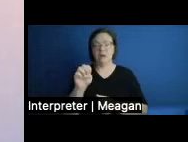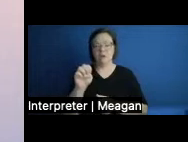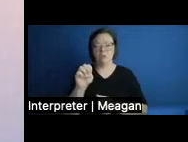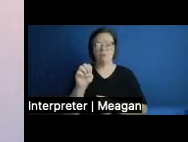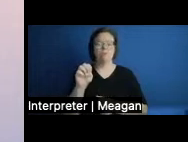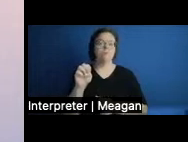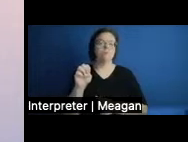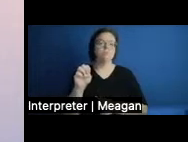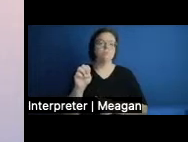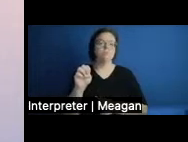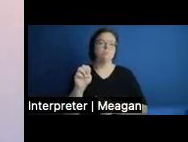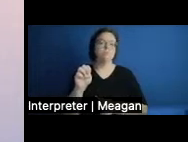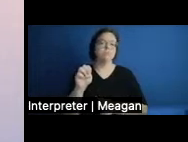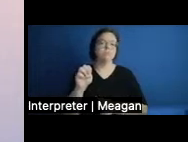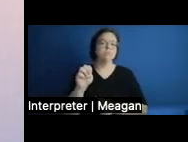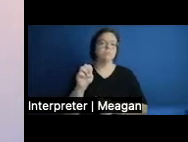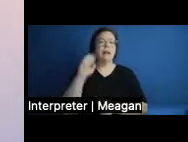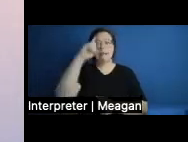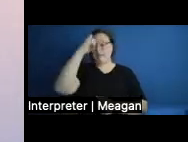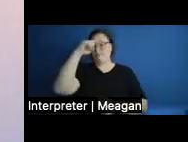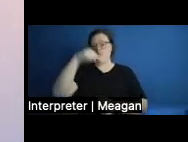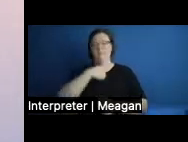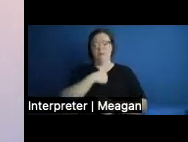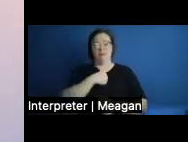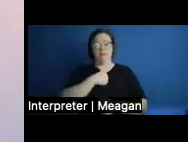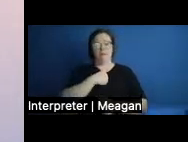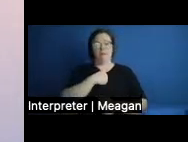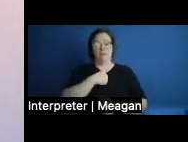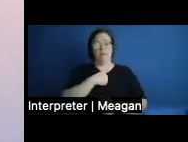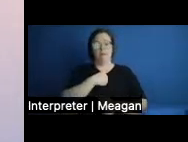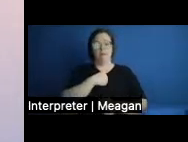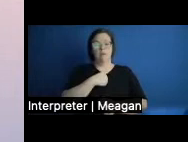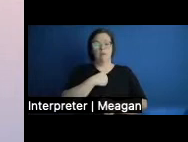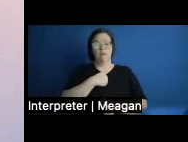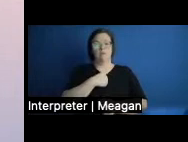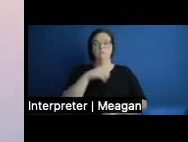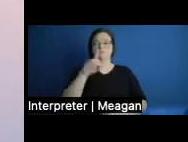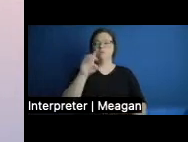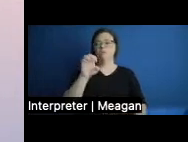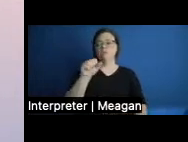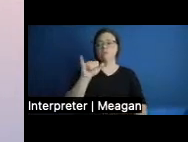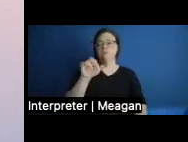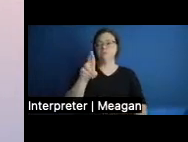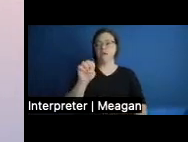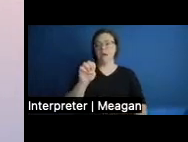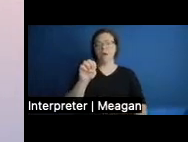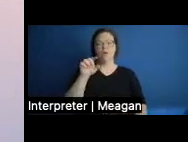I think that like, for me, I think desire is kind of like the engine of what makes a poem go,